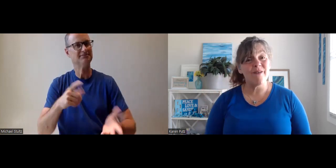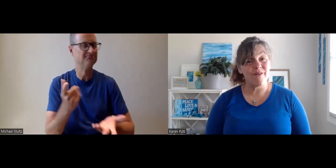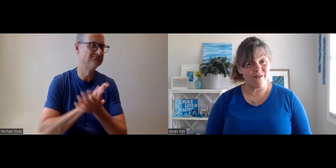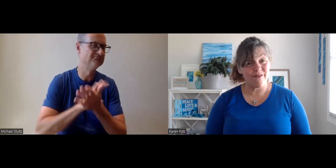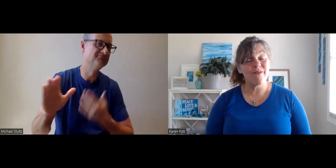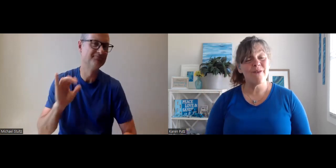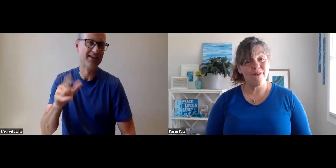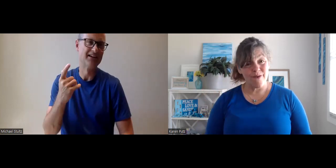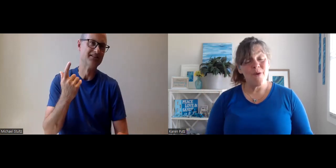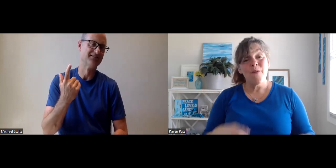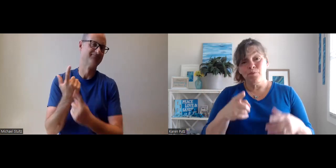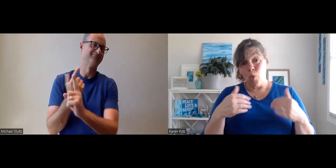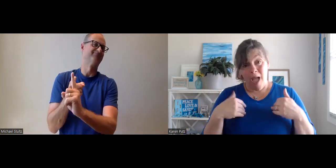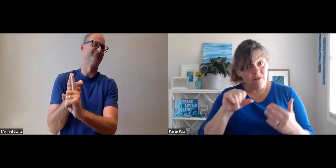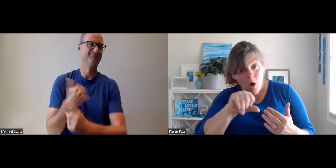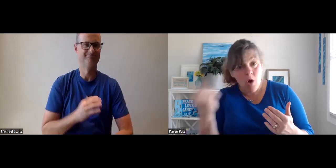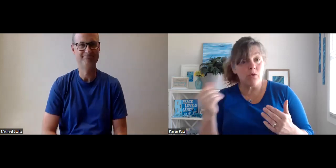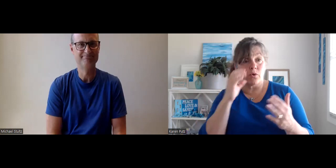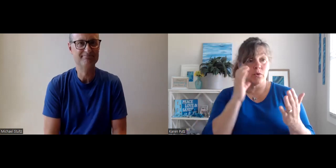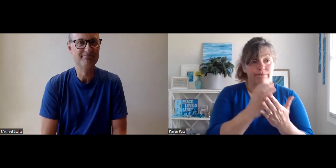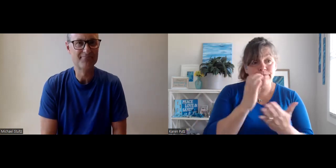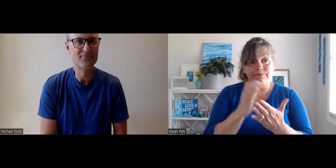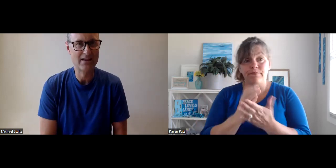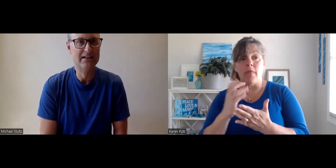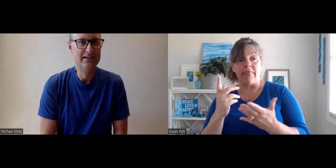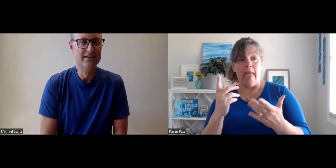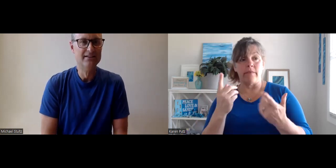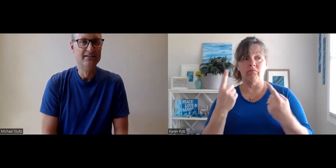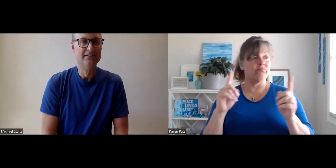I submitted it to the national park, uh, contest.